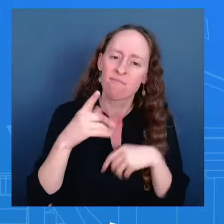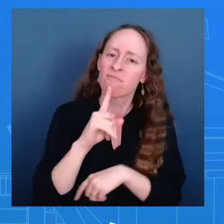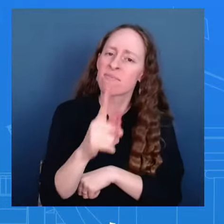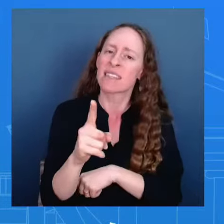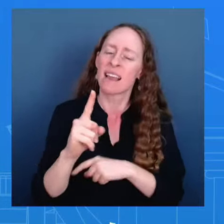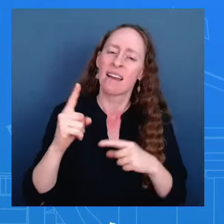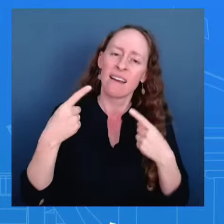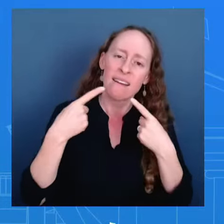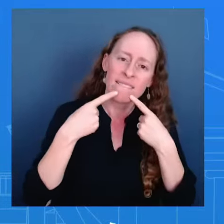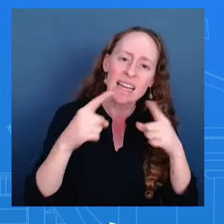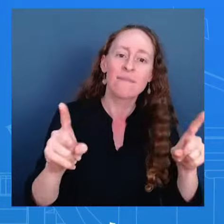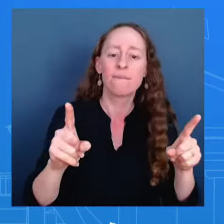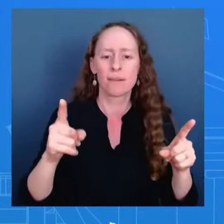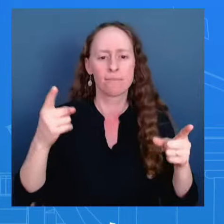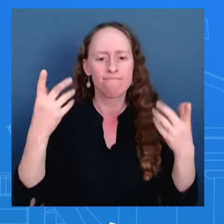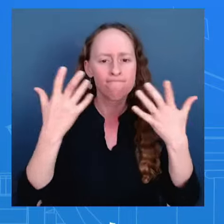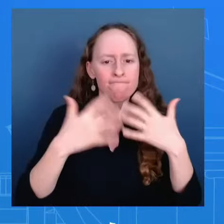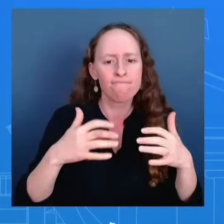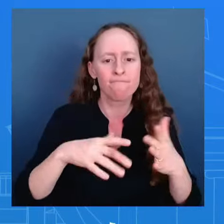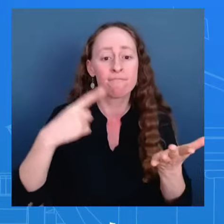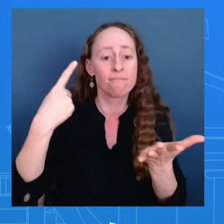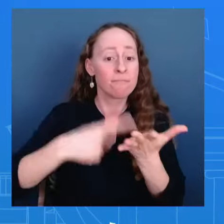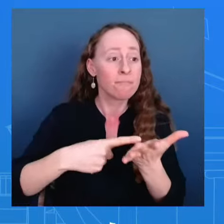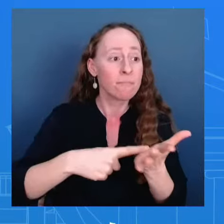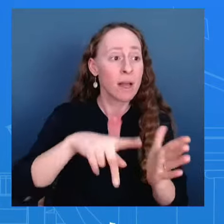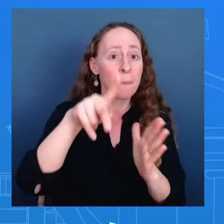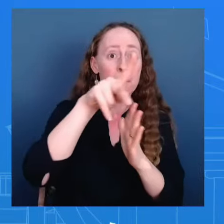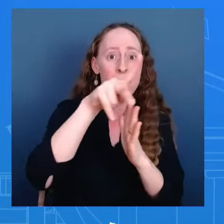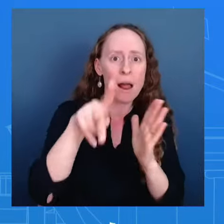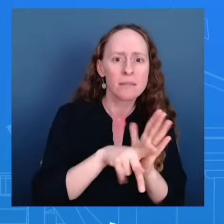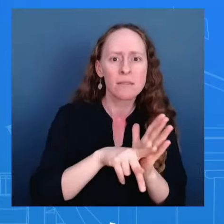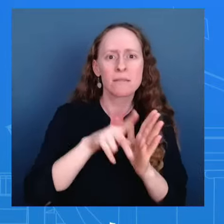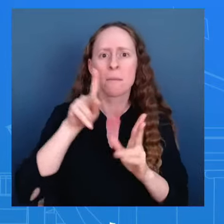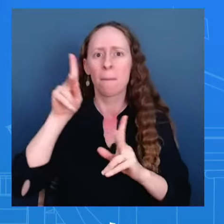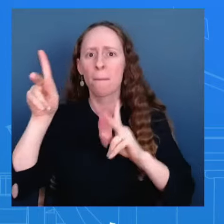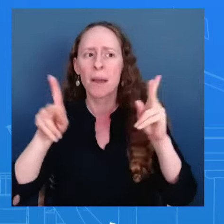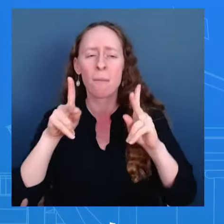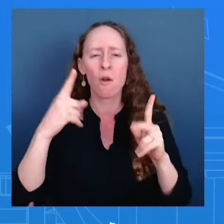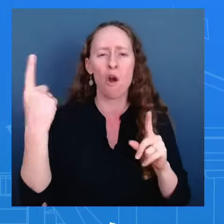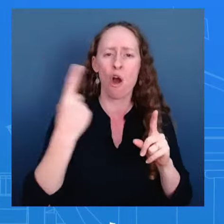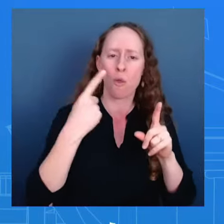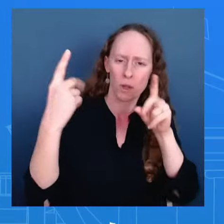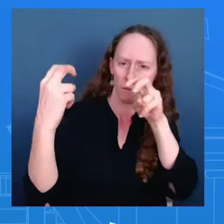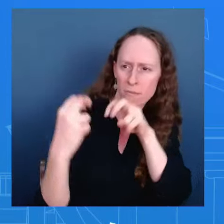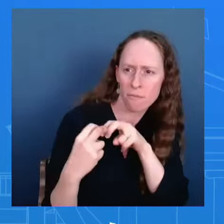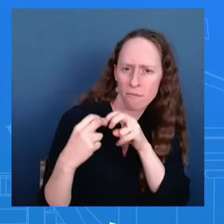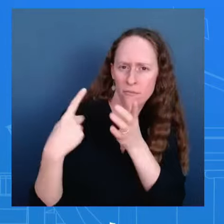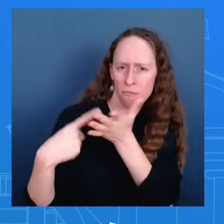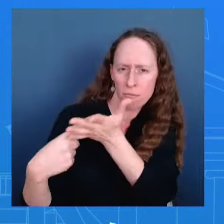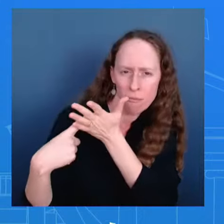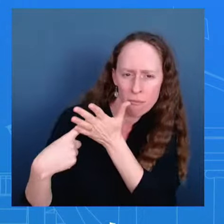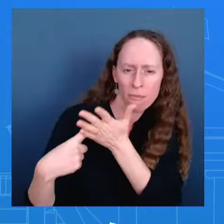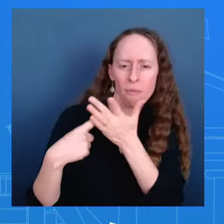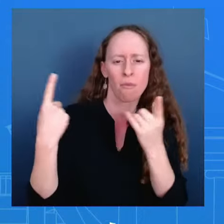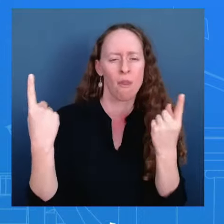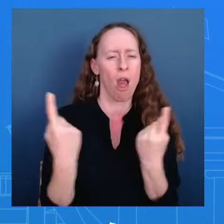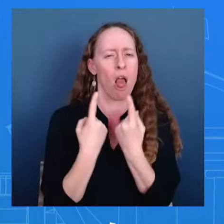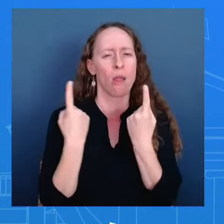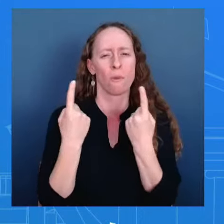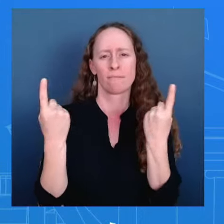he's doing that in partnership with the vice president. As it relates to how voters are feeling, battleground states, I just can't speak to that from here.